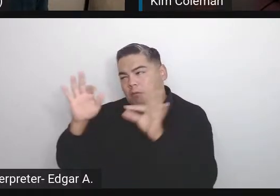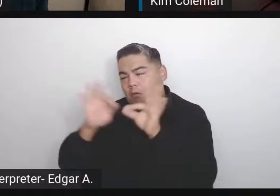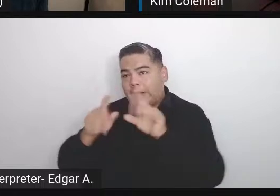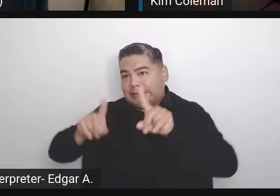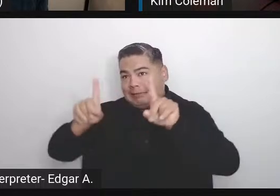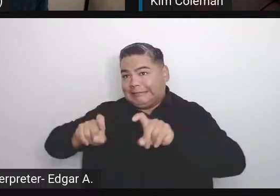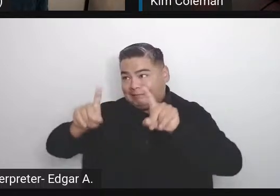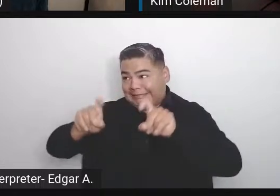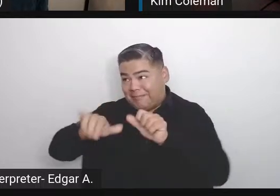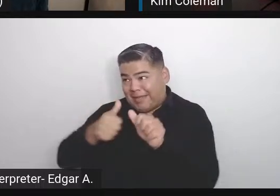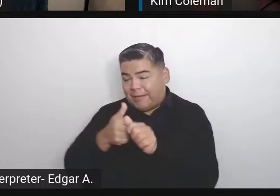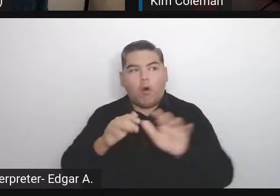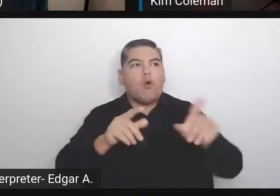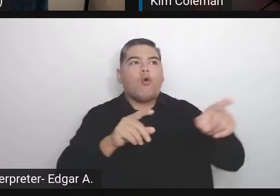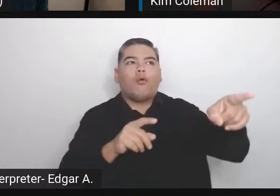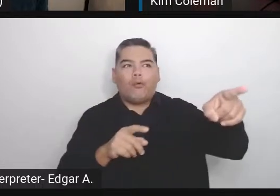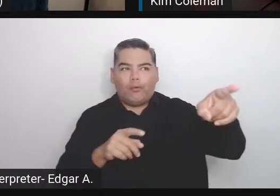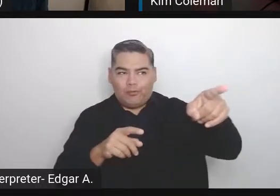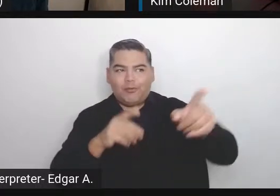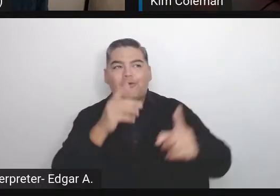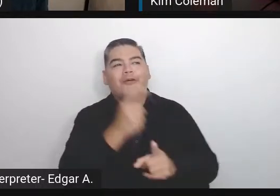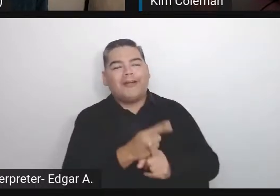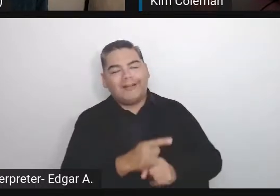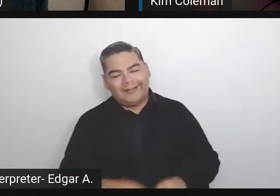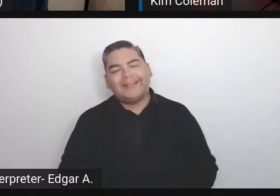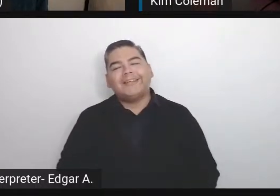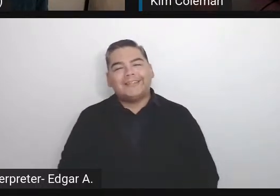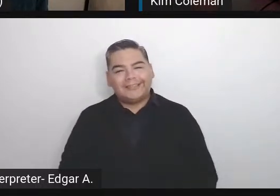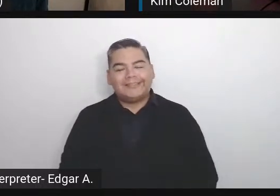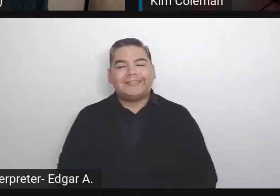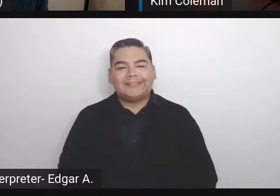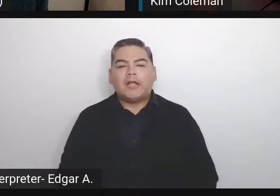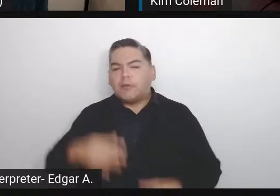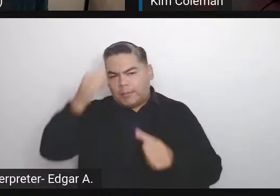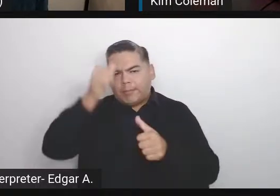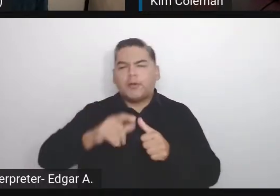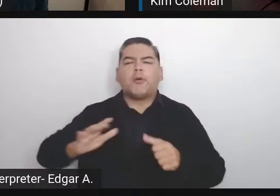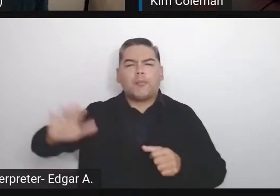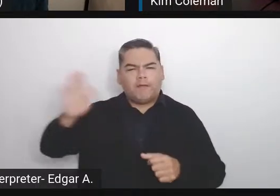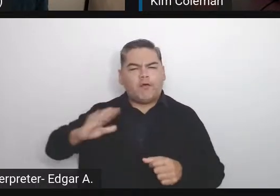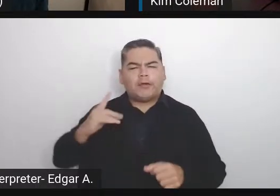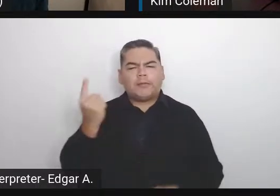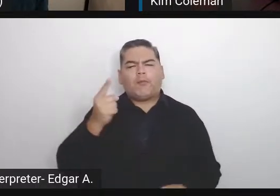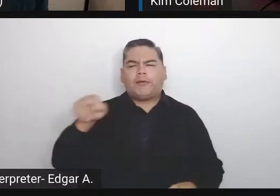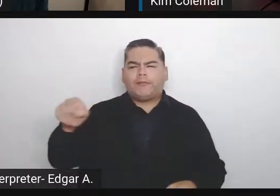≫: And put them in places other than your web host environments. Have backups for your backup. Maciek Palmowski: And tester backups.